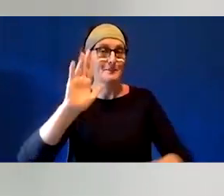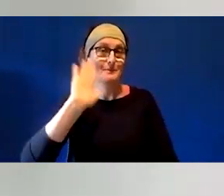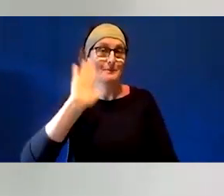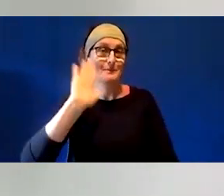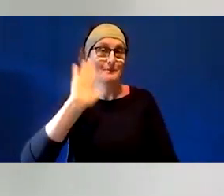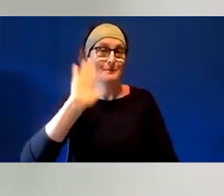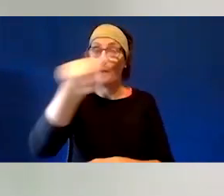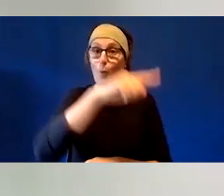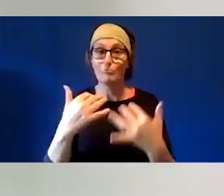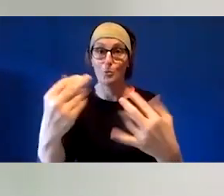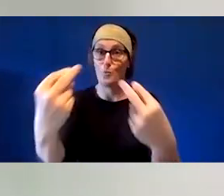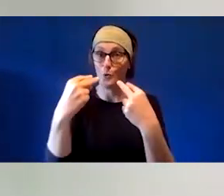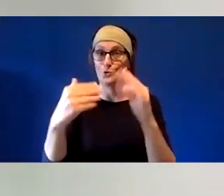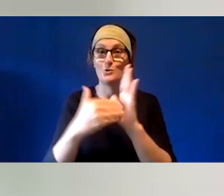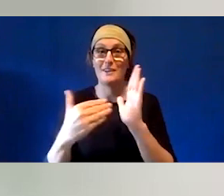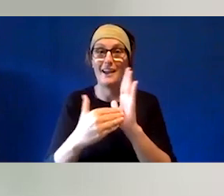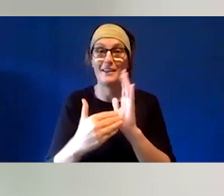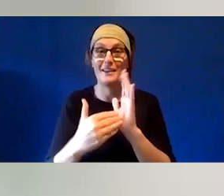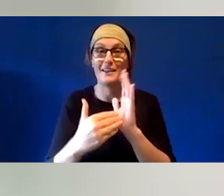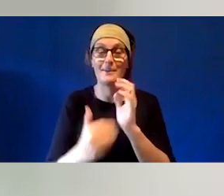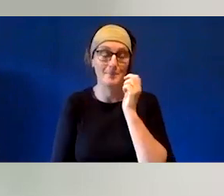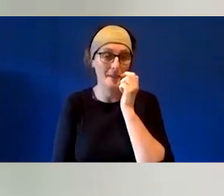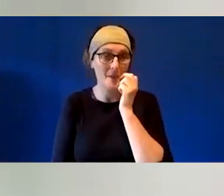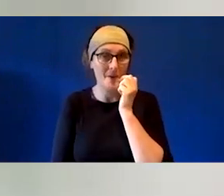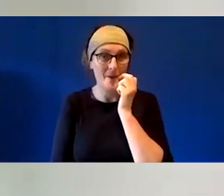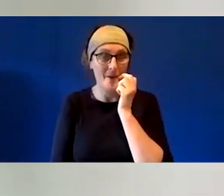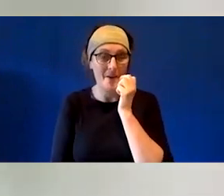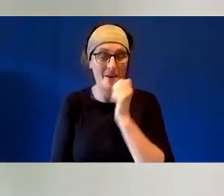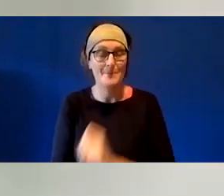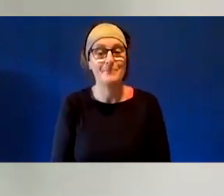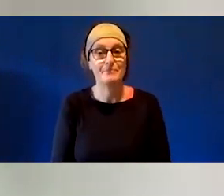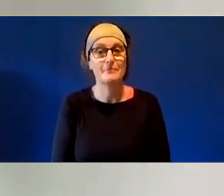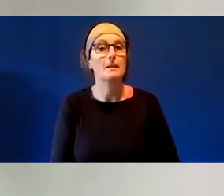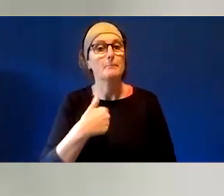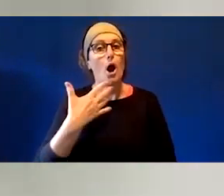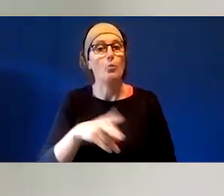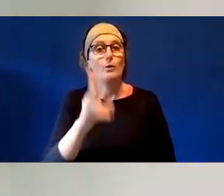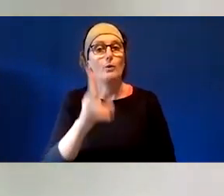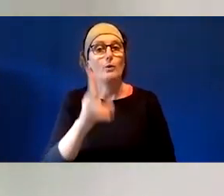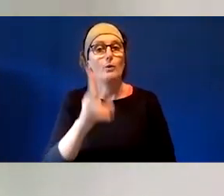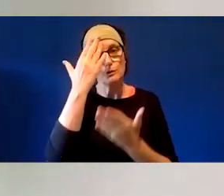So, I still would like to pay my respects to the sovereign owners of the land on